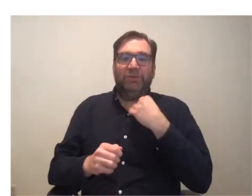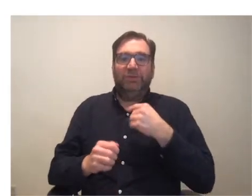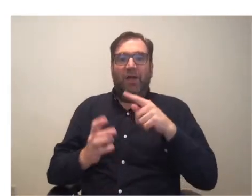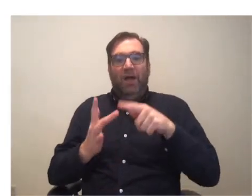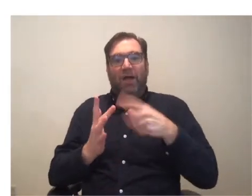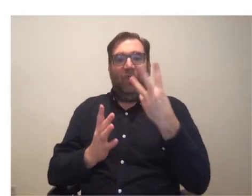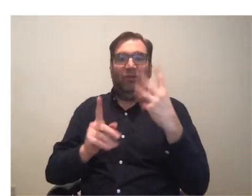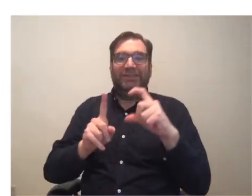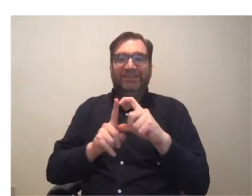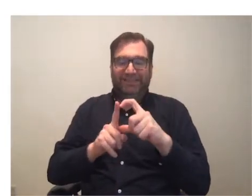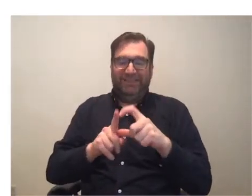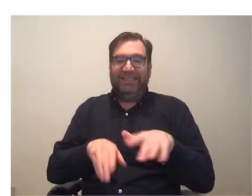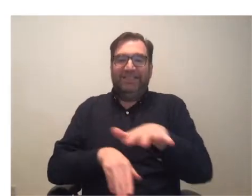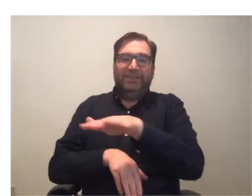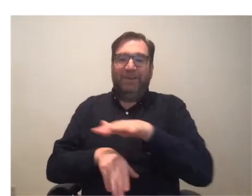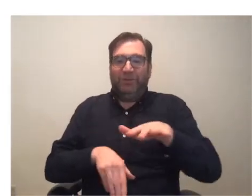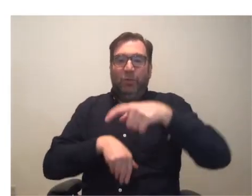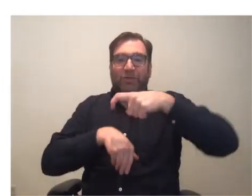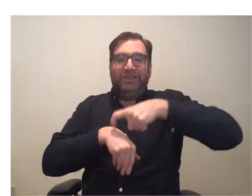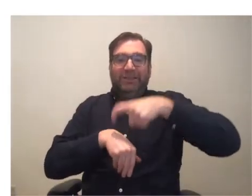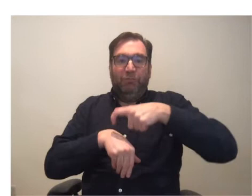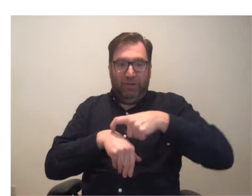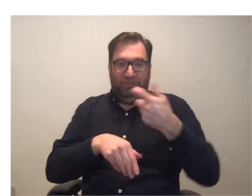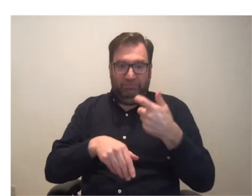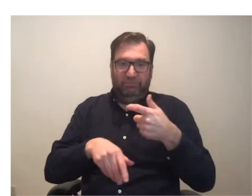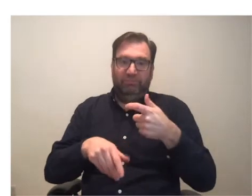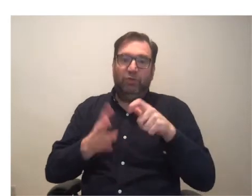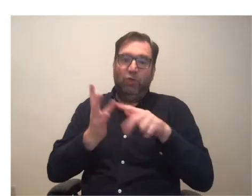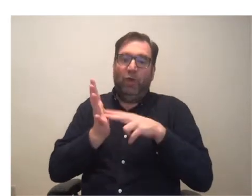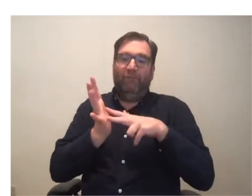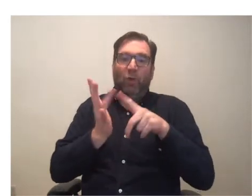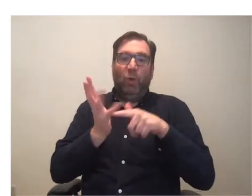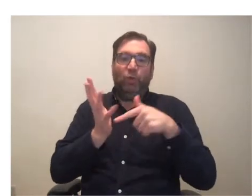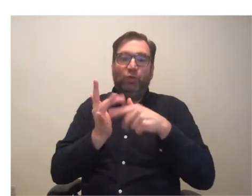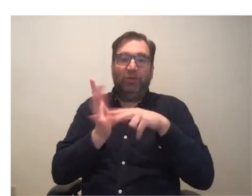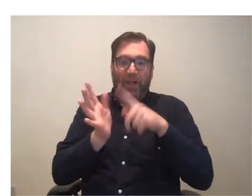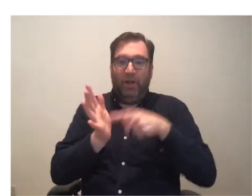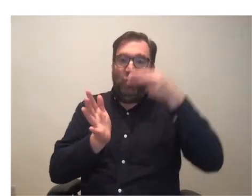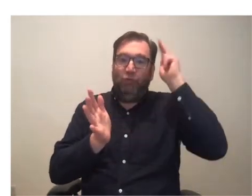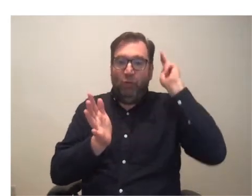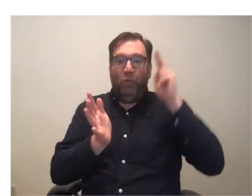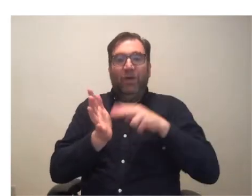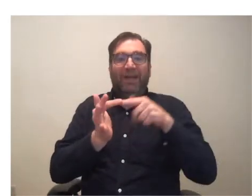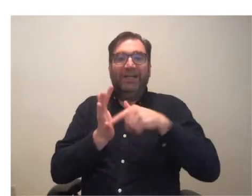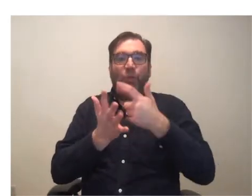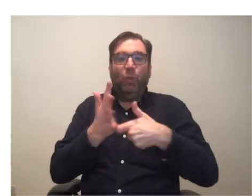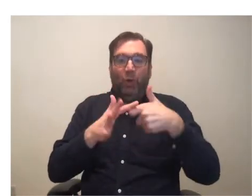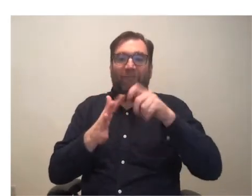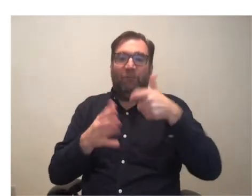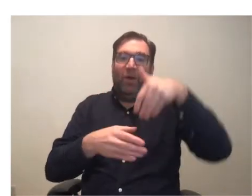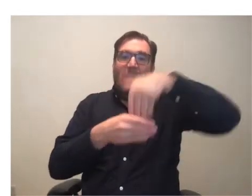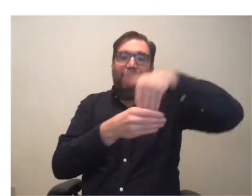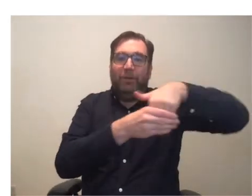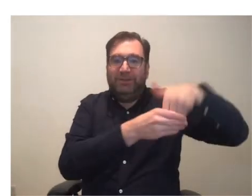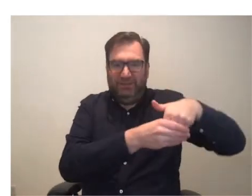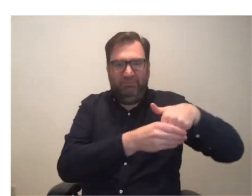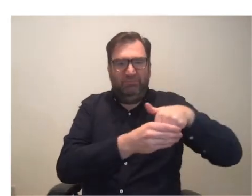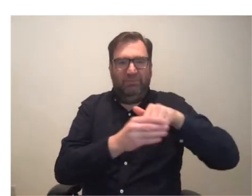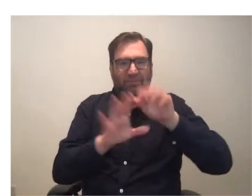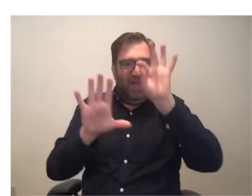We make use of I3D, a spatio-temporal convolutional neural network for the embedding architecture.